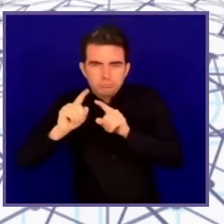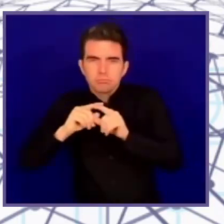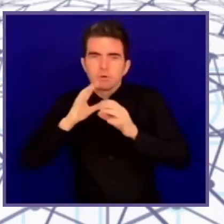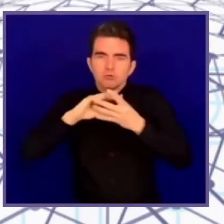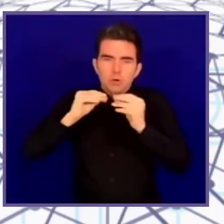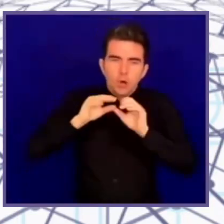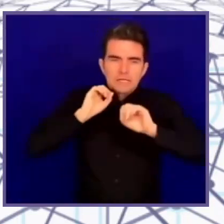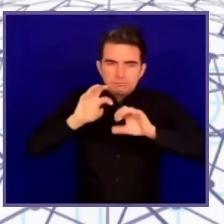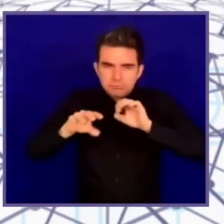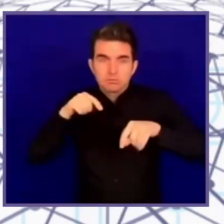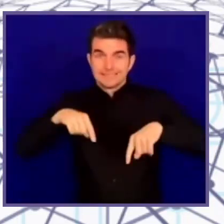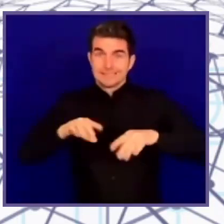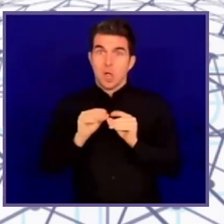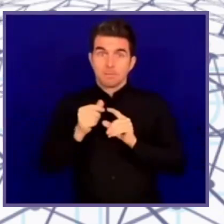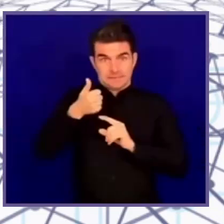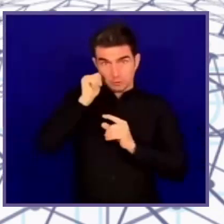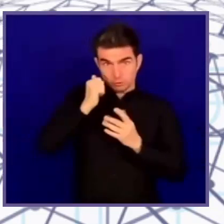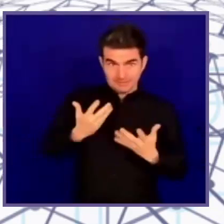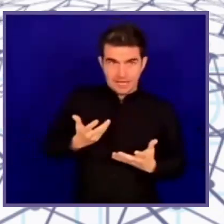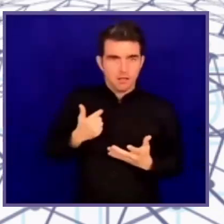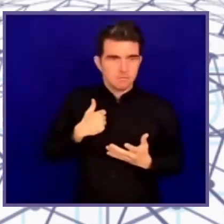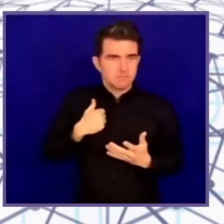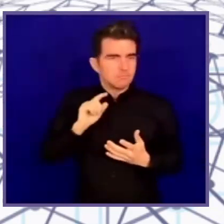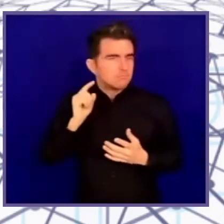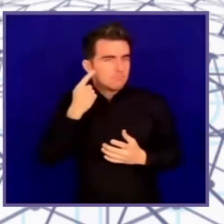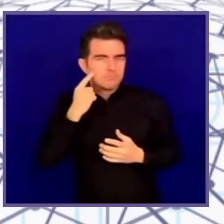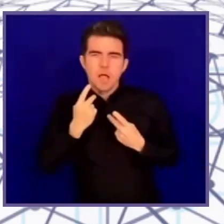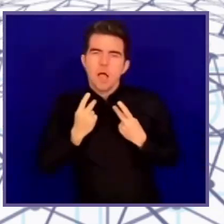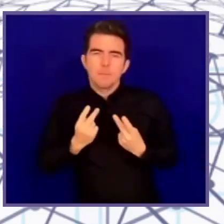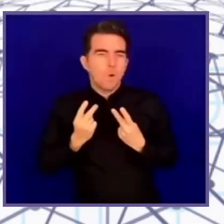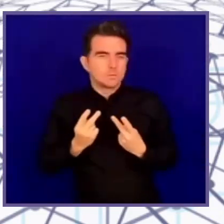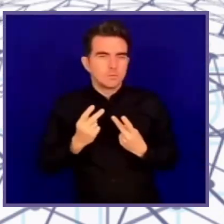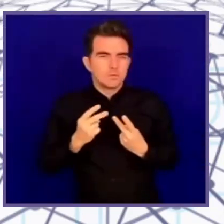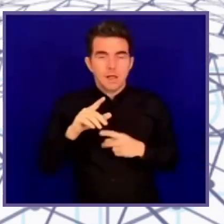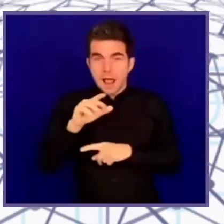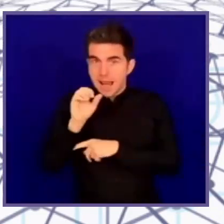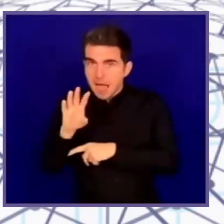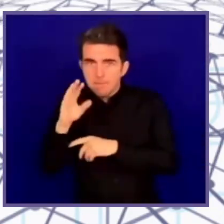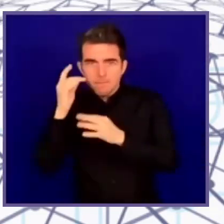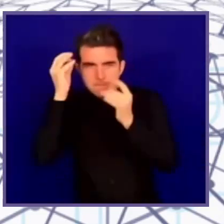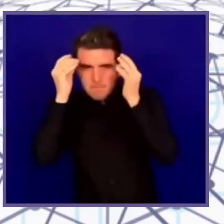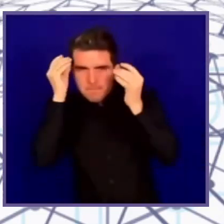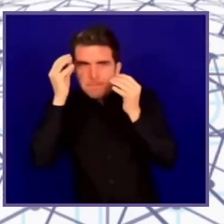experience expertise and designing not just for disabled people what but with disabled people.